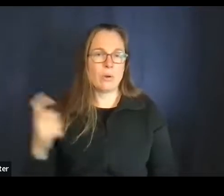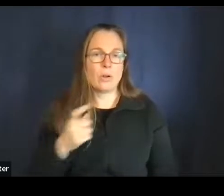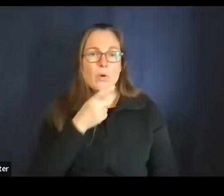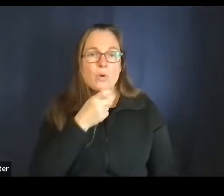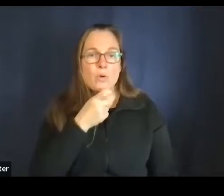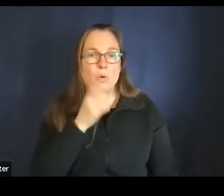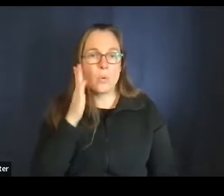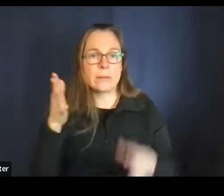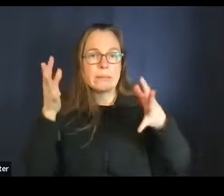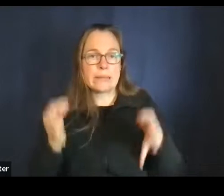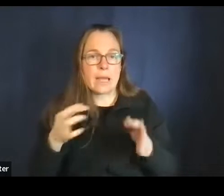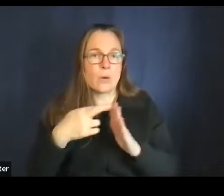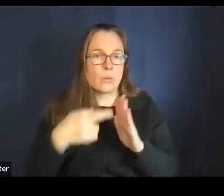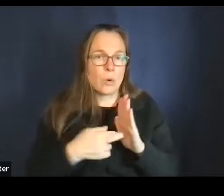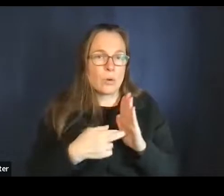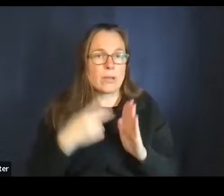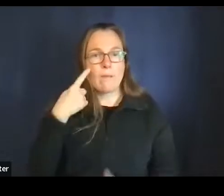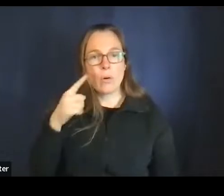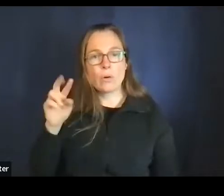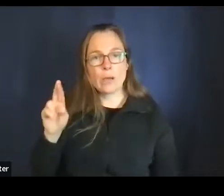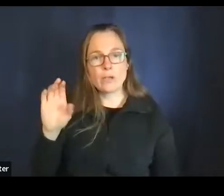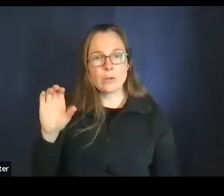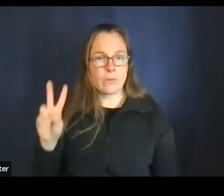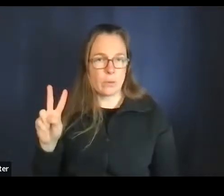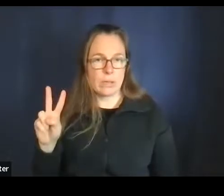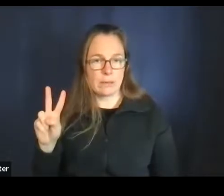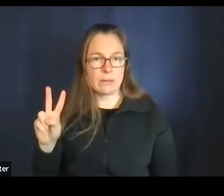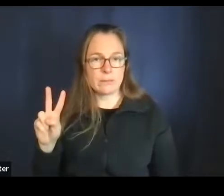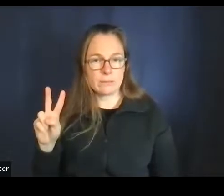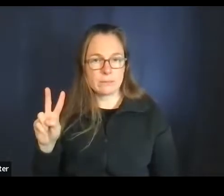the rules related to ranked choice voting and how proportional